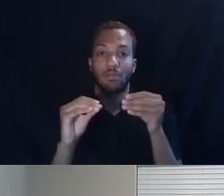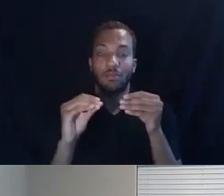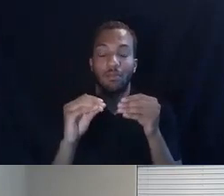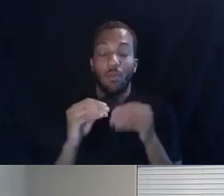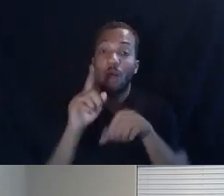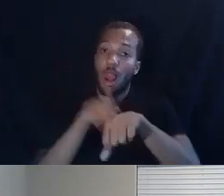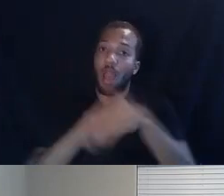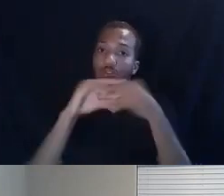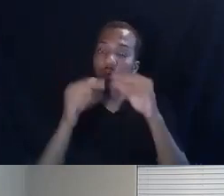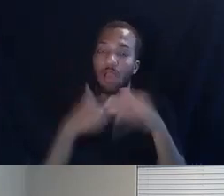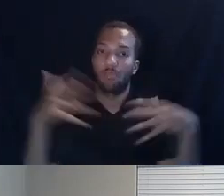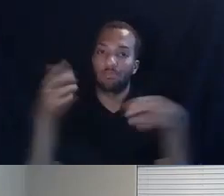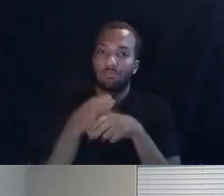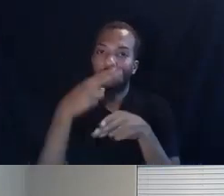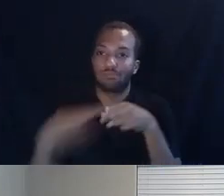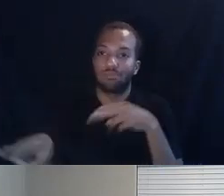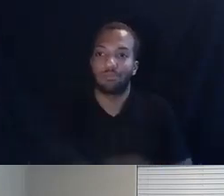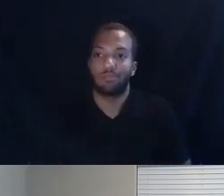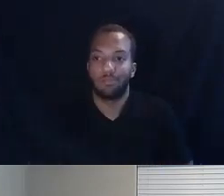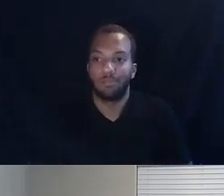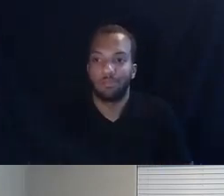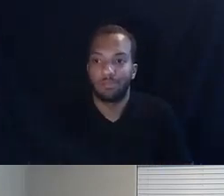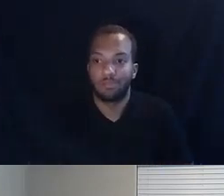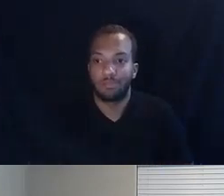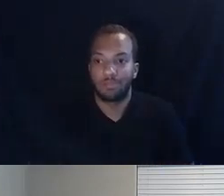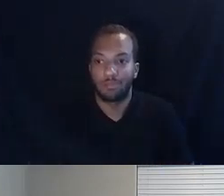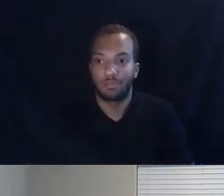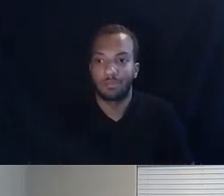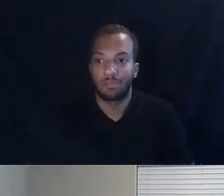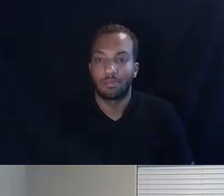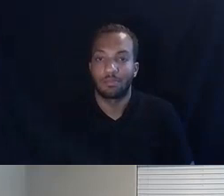So COVID happened. We immediately knew that we needed help.